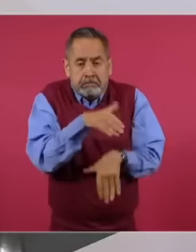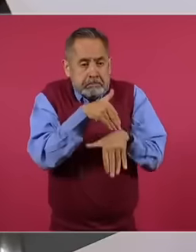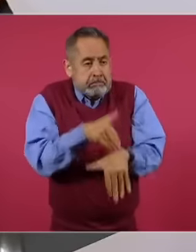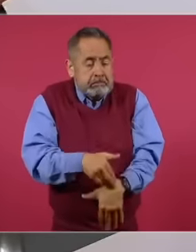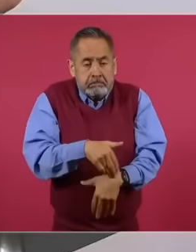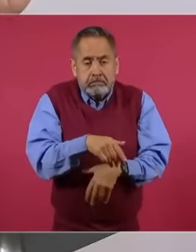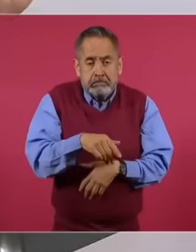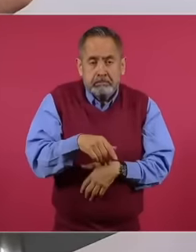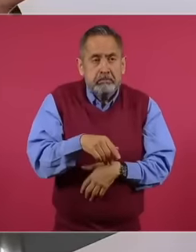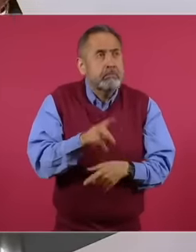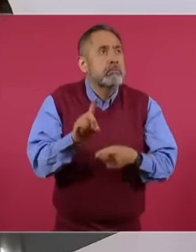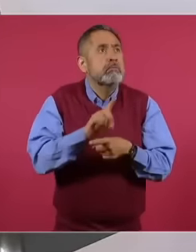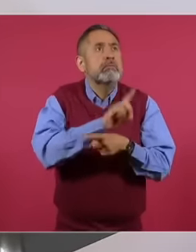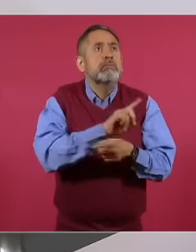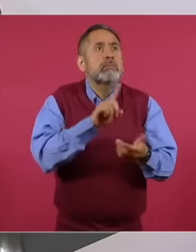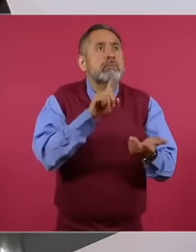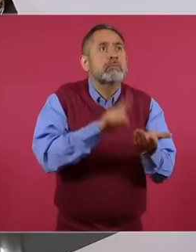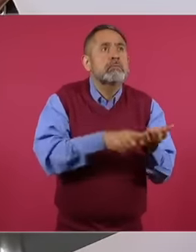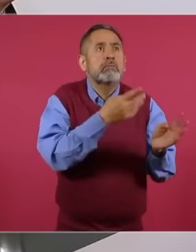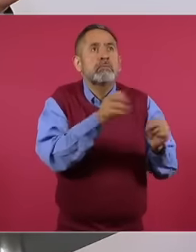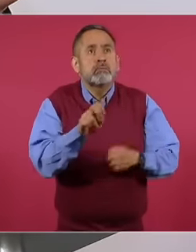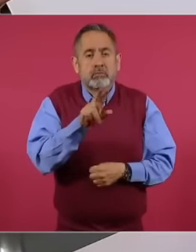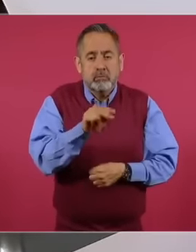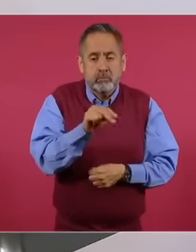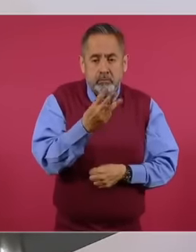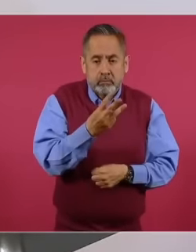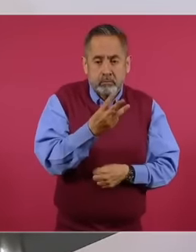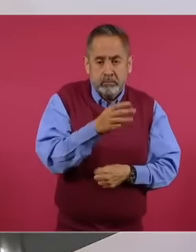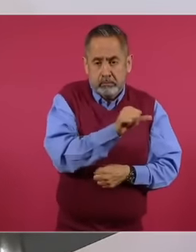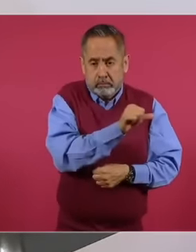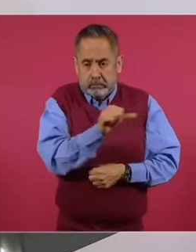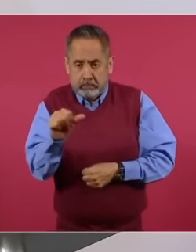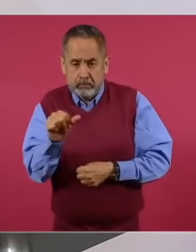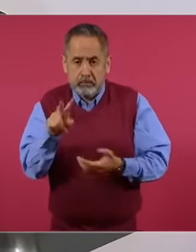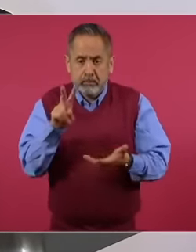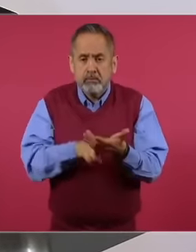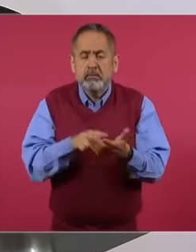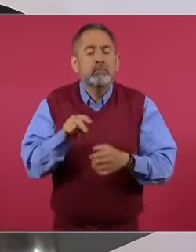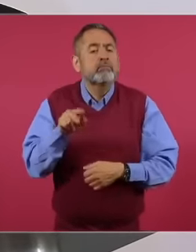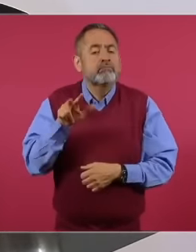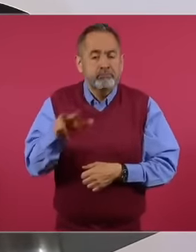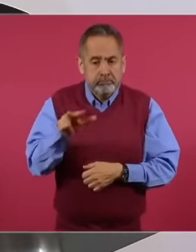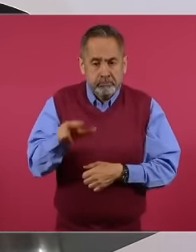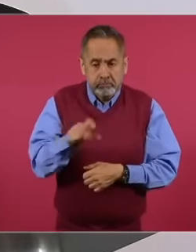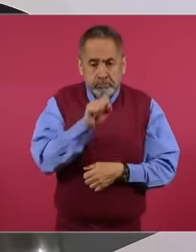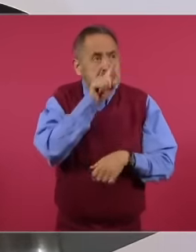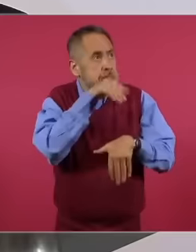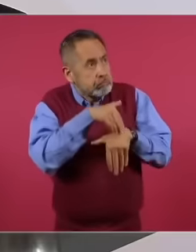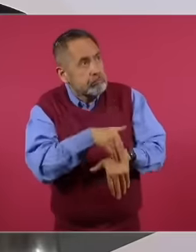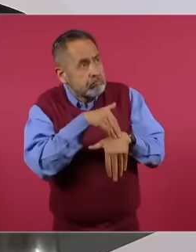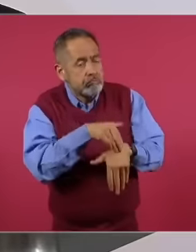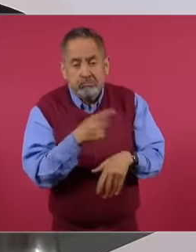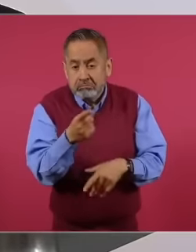1983 to 2018. And it was a resounding failure